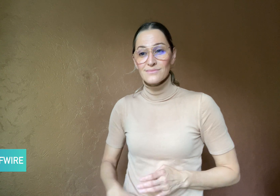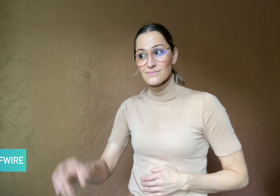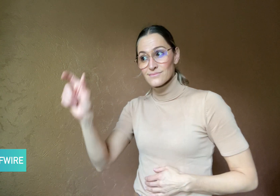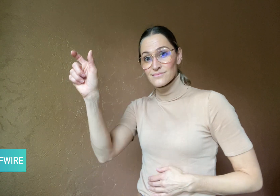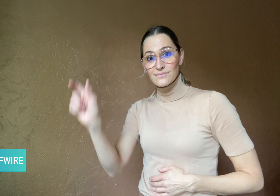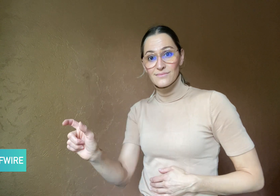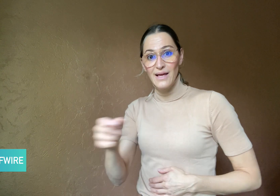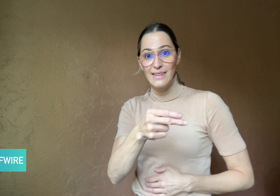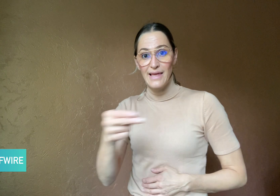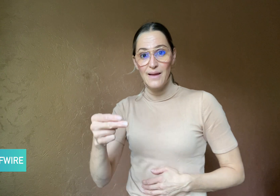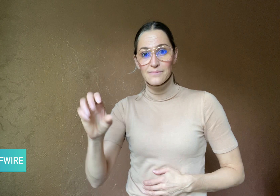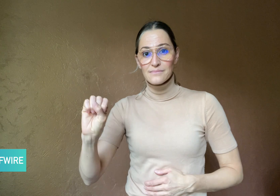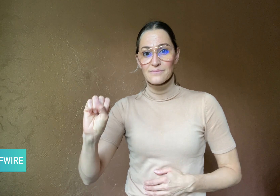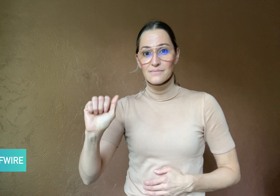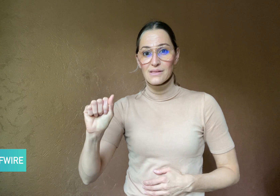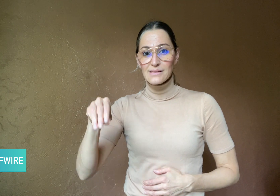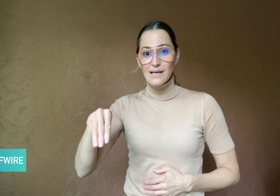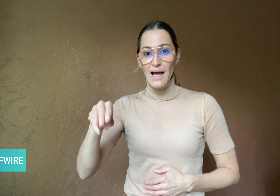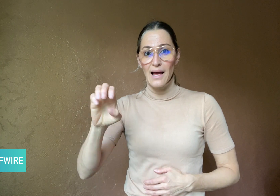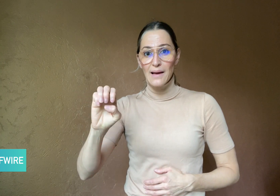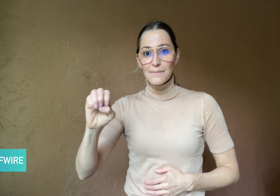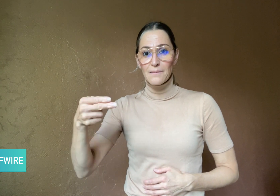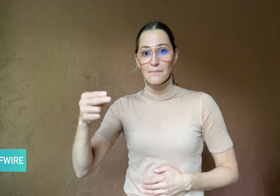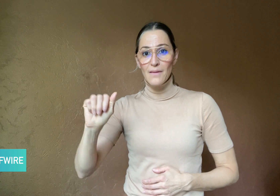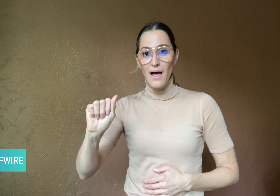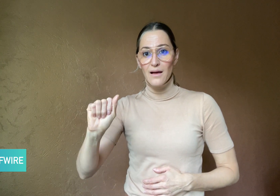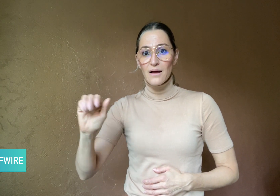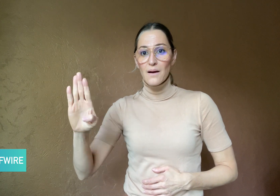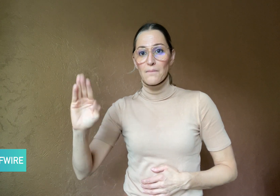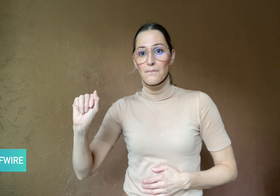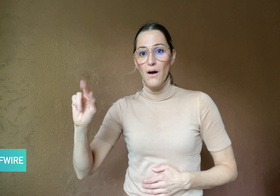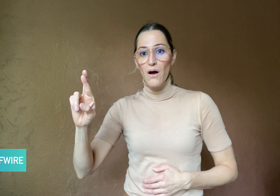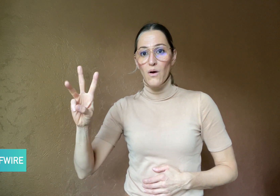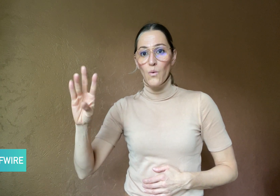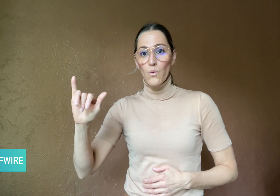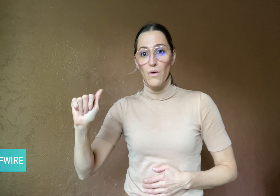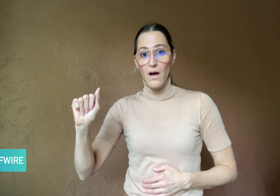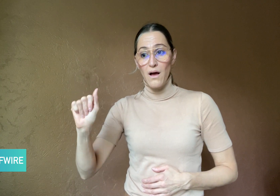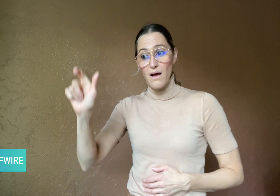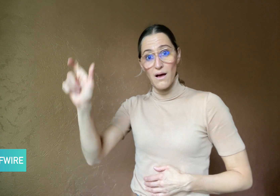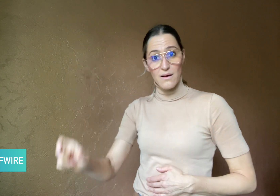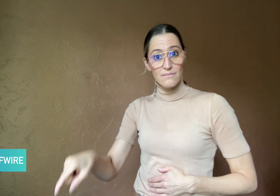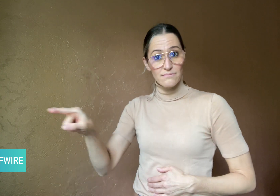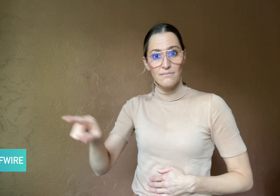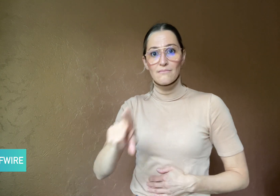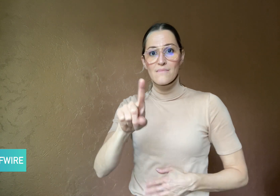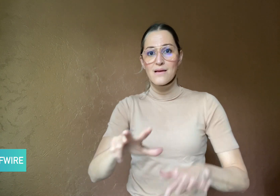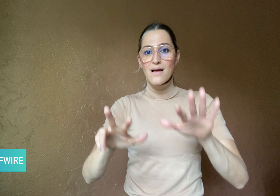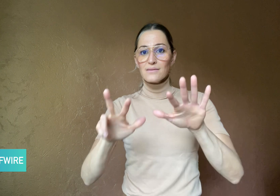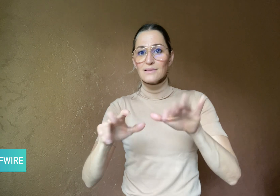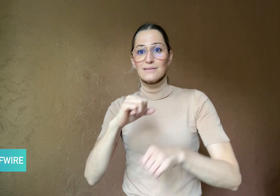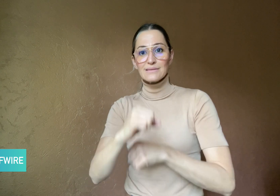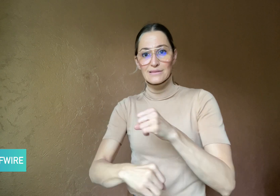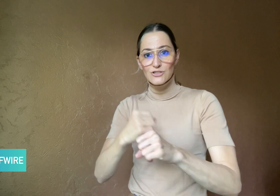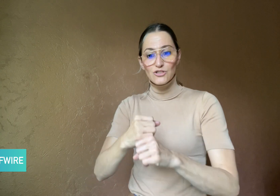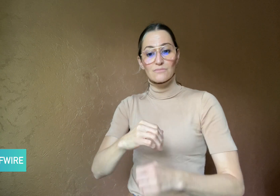Sameeha Barwia, a 18-year old Deaf athlete, was dropped